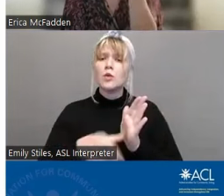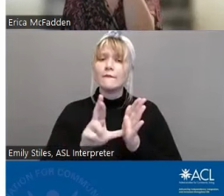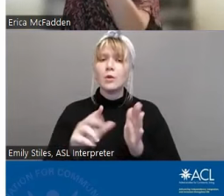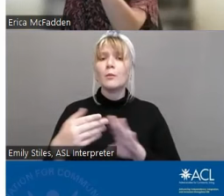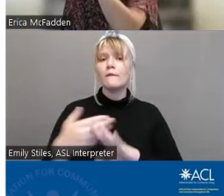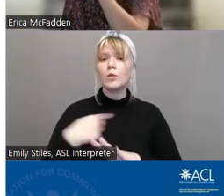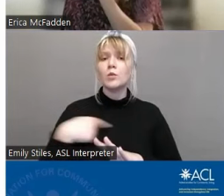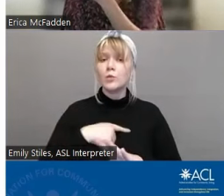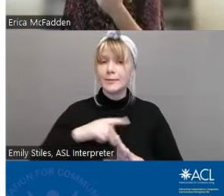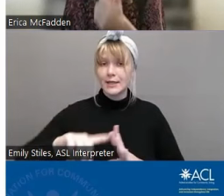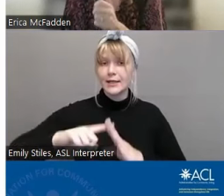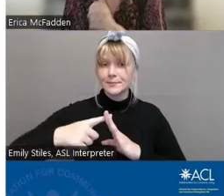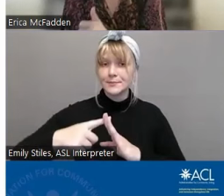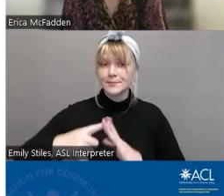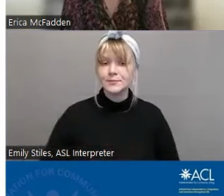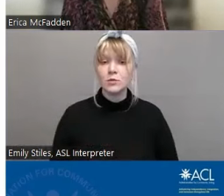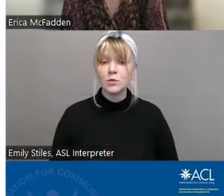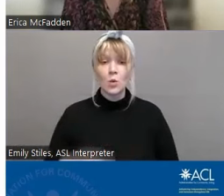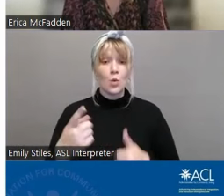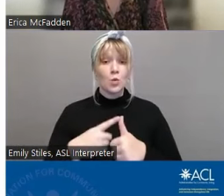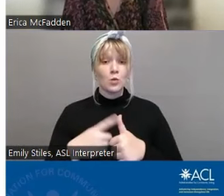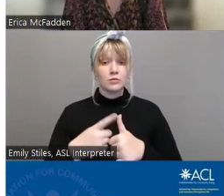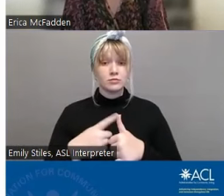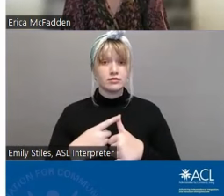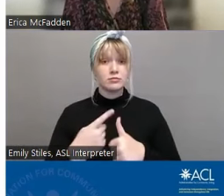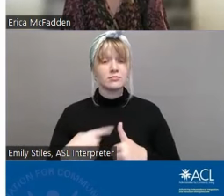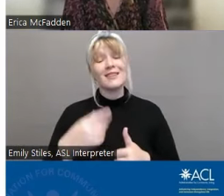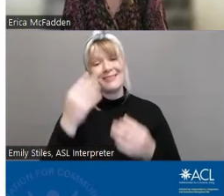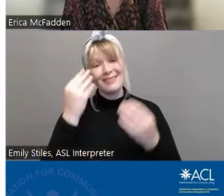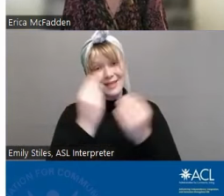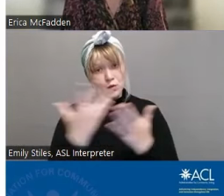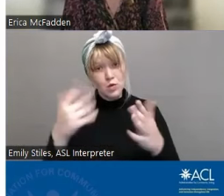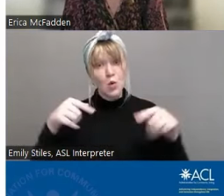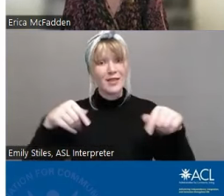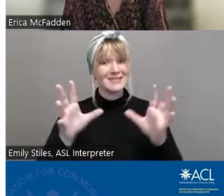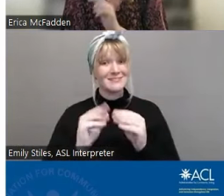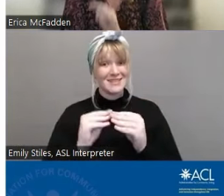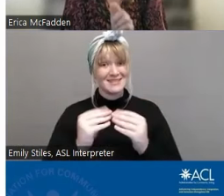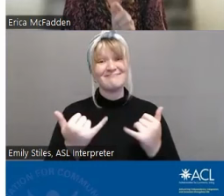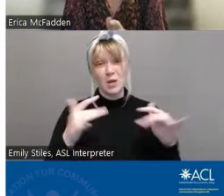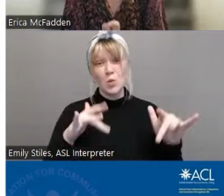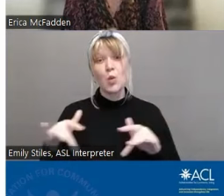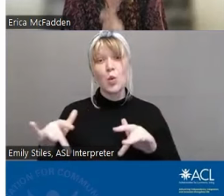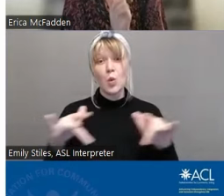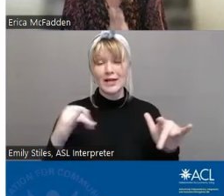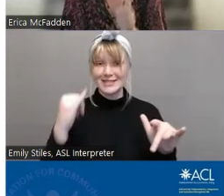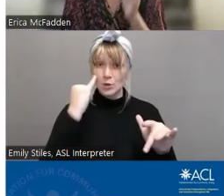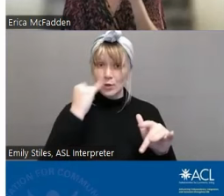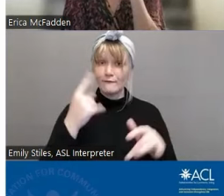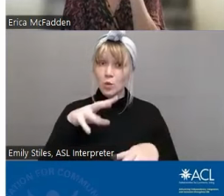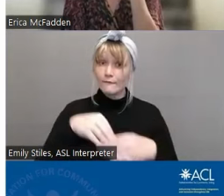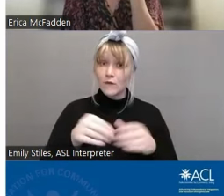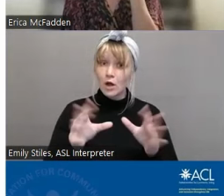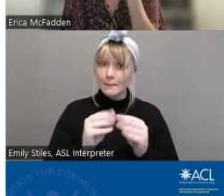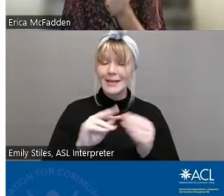One thing I want you all to know is that this meeting is being recorded, so, if you are on the meeting that means you gave consent.